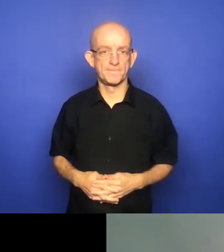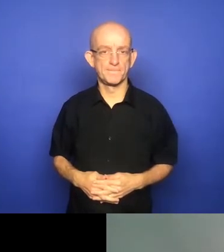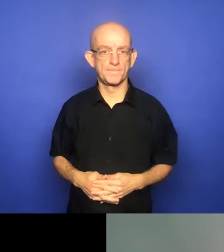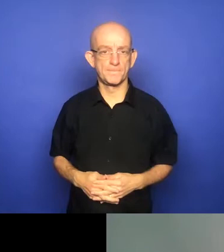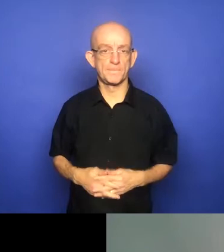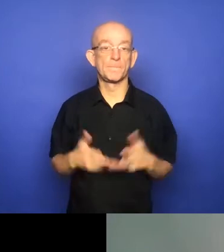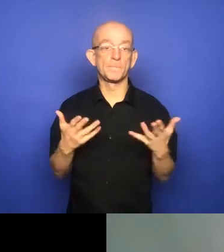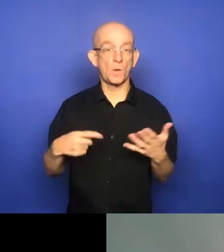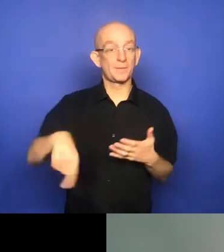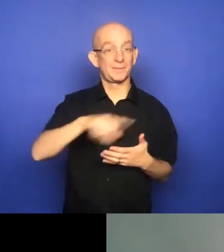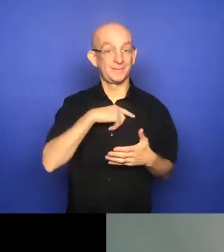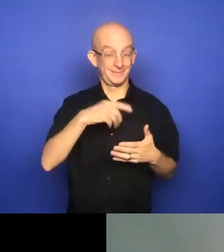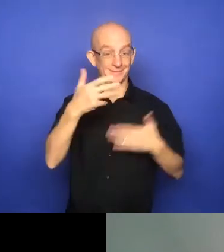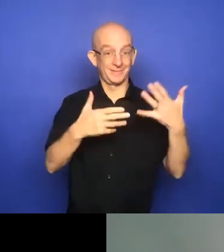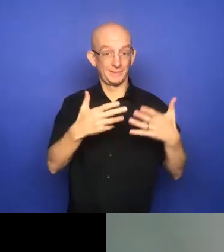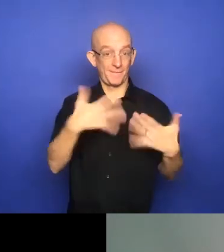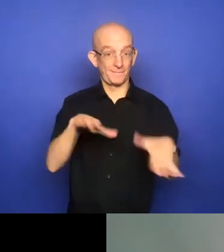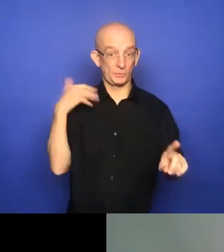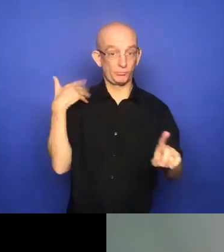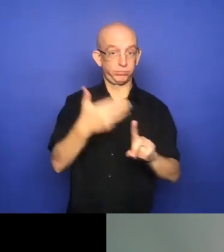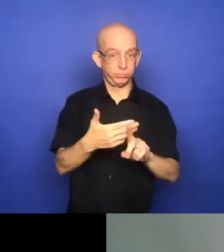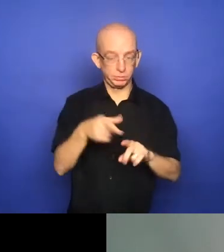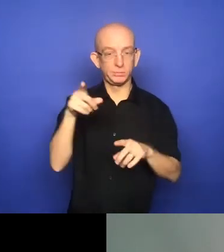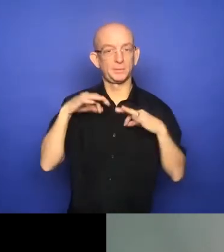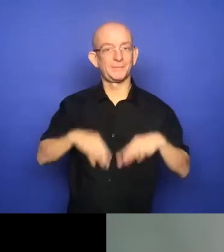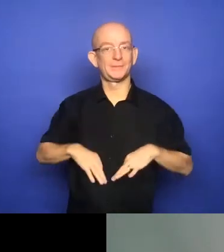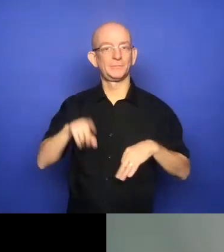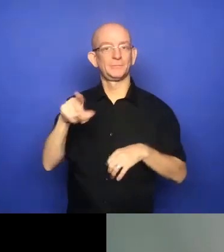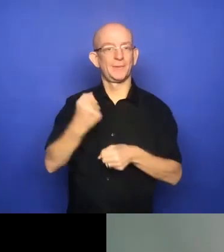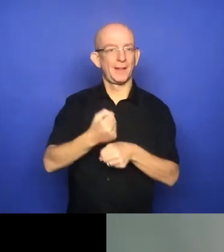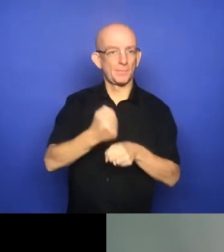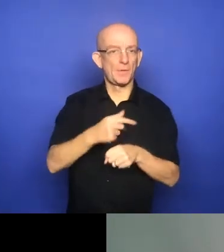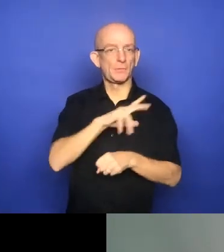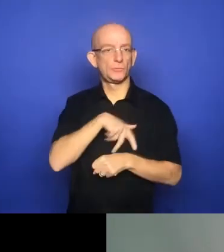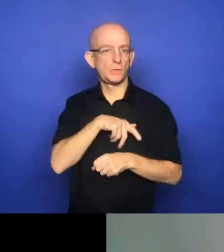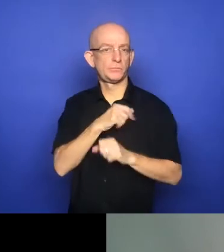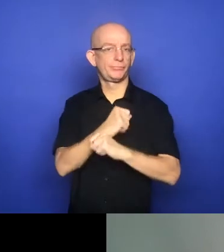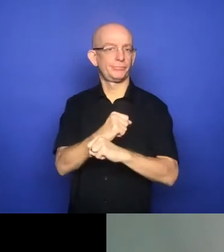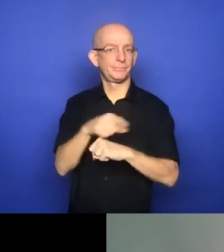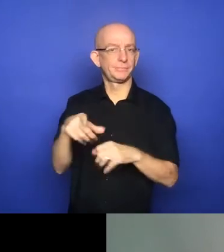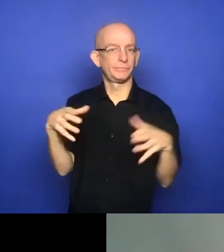As a result of our engagement in data and evidence based advocacy, it was possible to approach the Ministry of Labour and Social Protection in terms of the social assistance given to person with disabilities and highlight